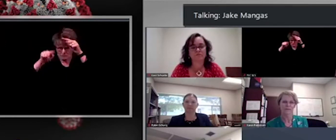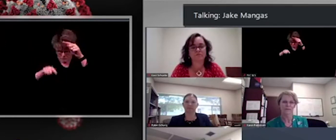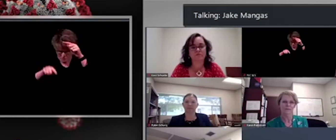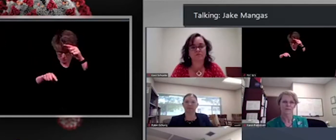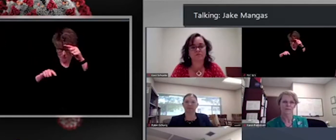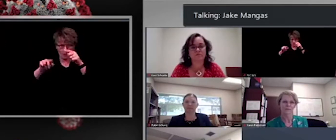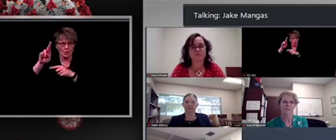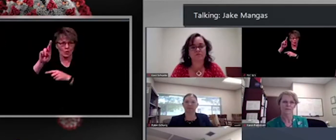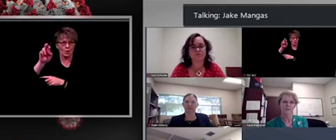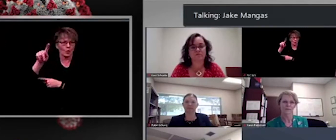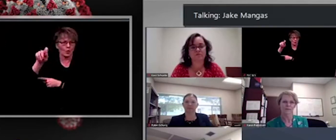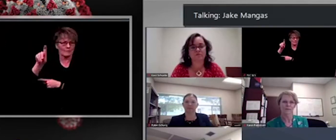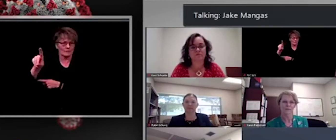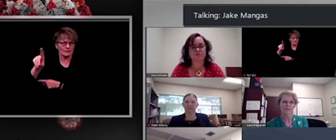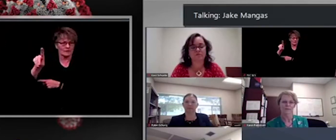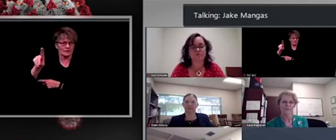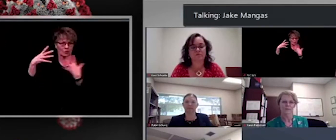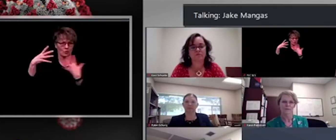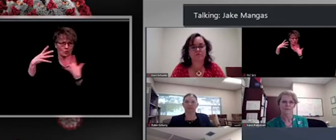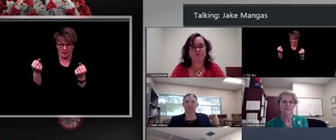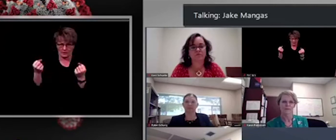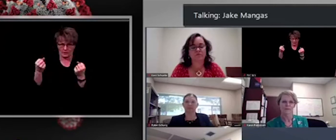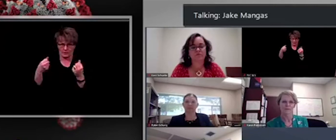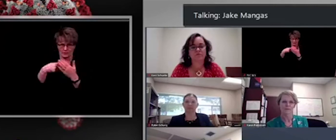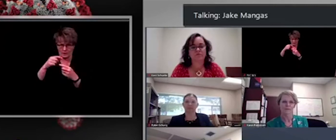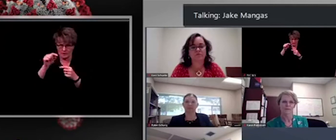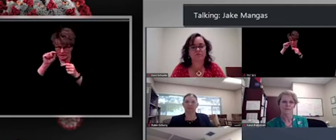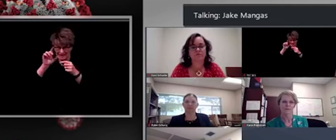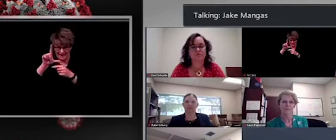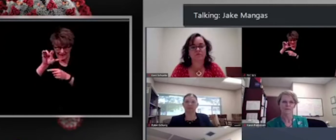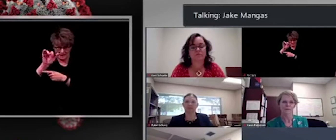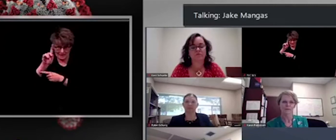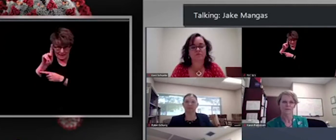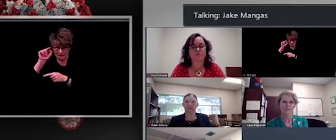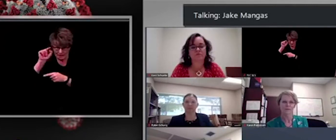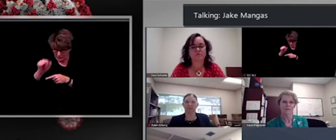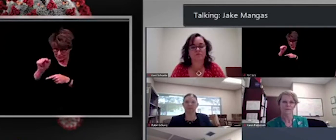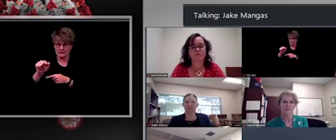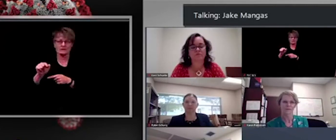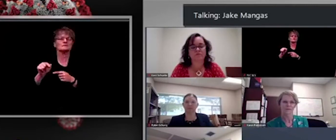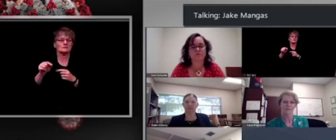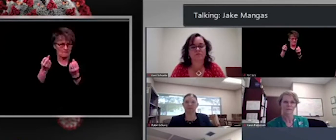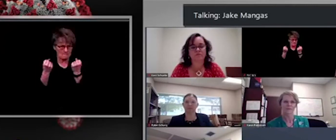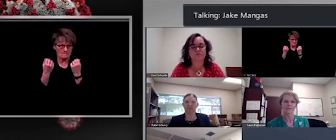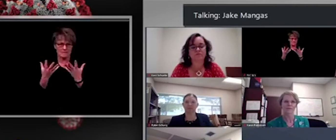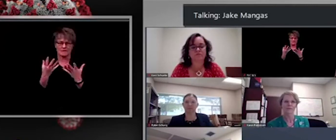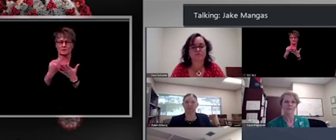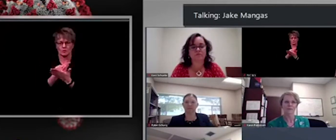to a lot of other resources for employers and some for employees, as well. We always